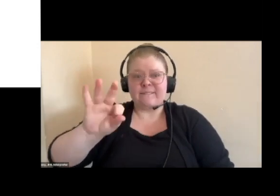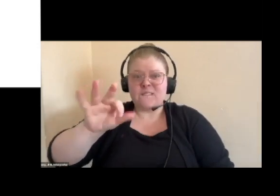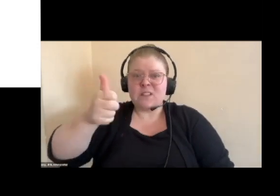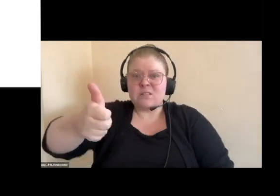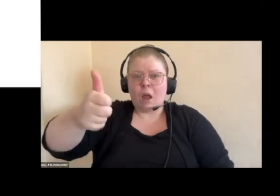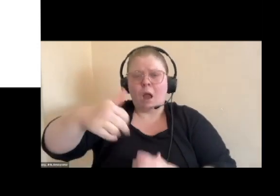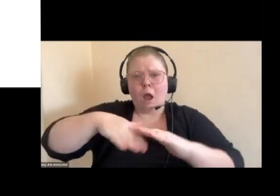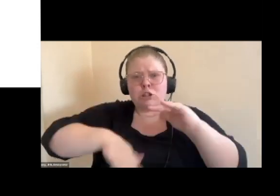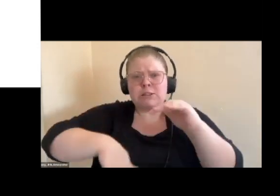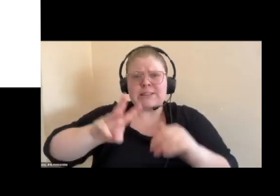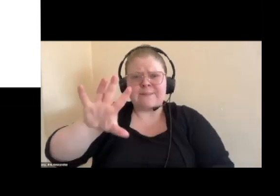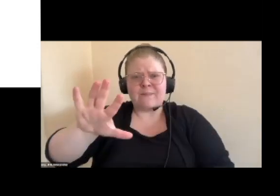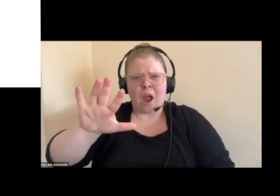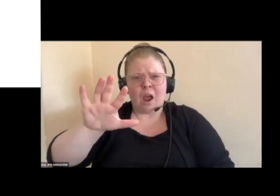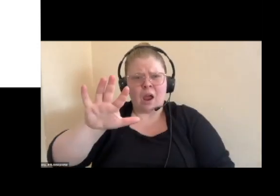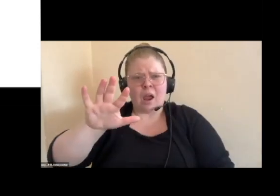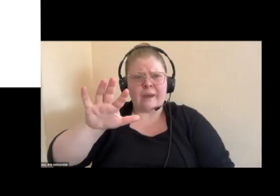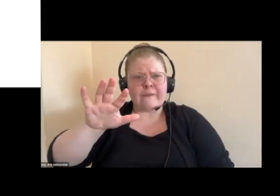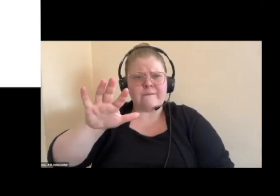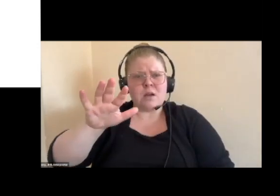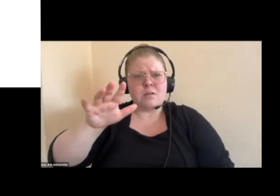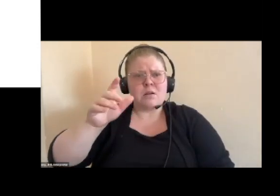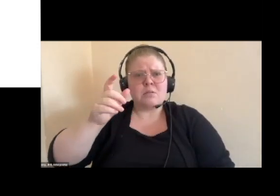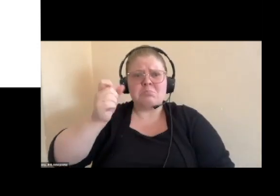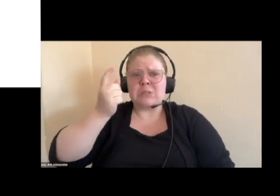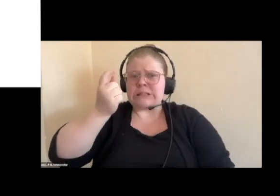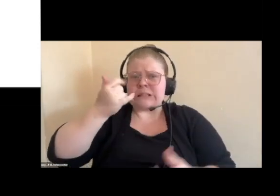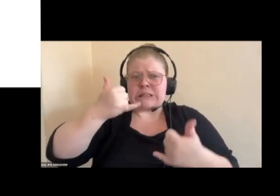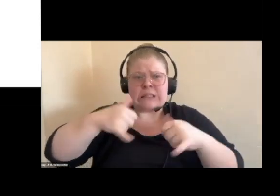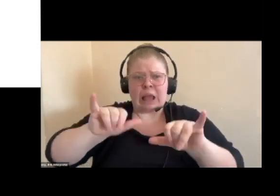What we found was the mortality rate was,